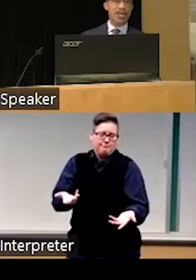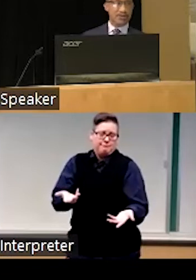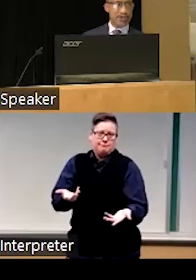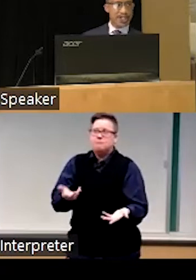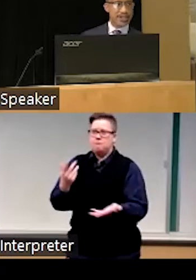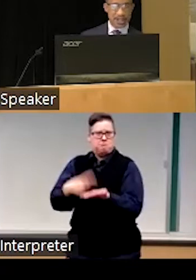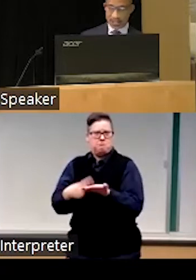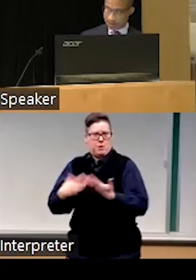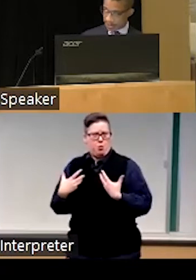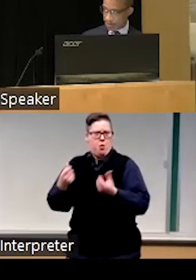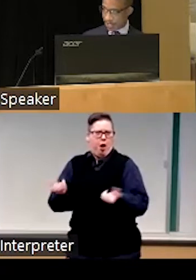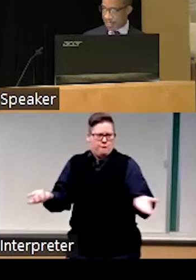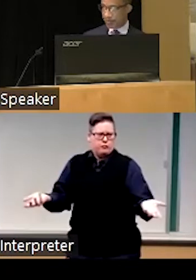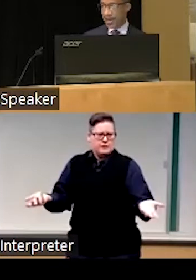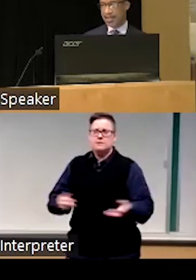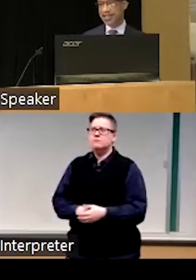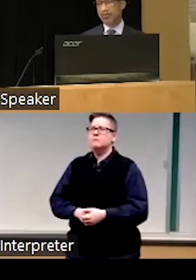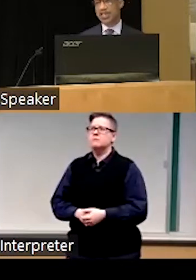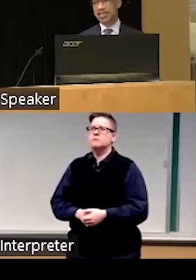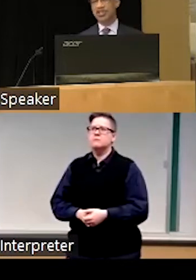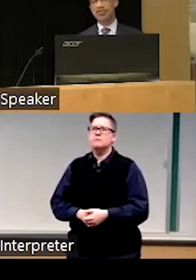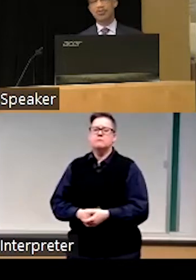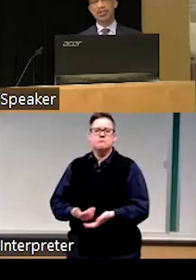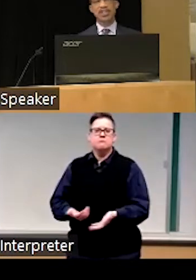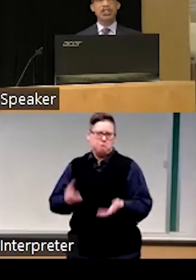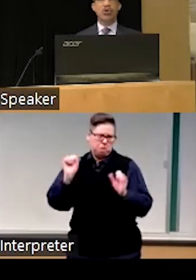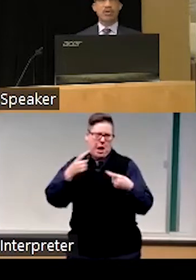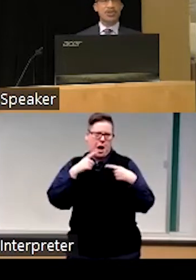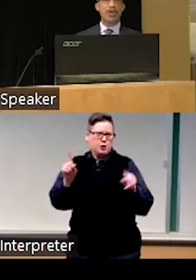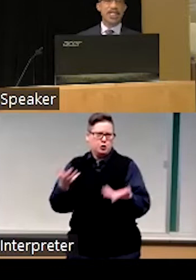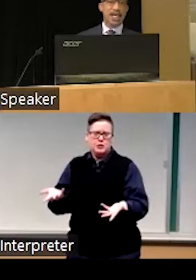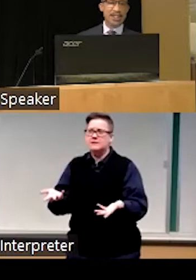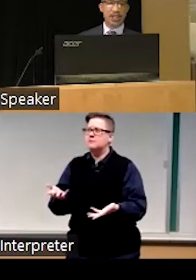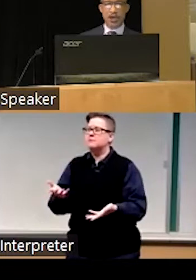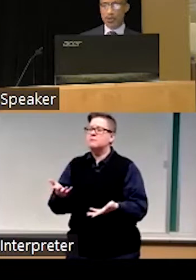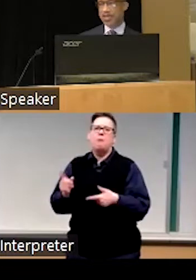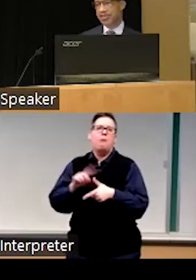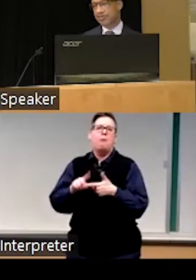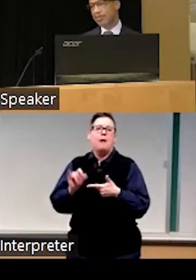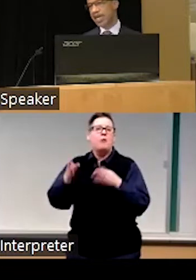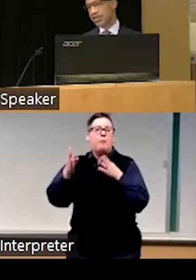recovery and identify that as something that's achievable or if somebody has remissioned from